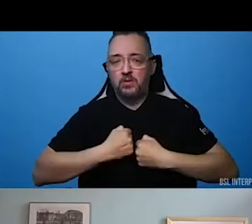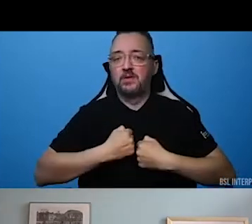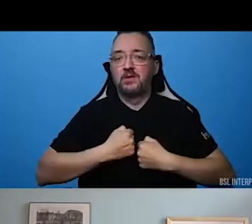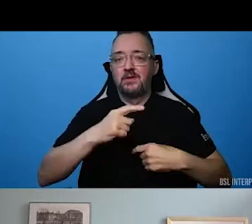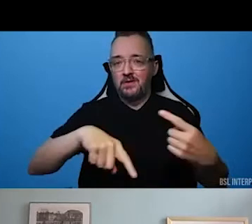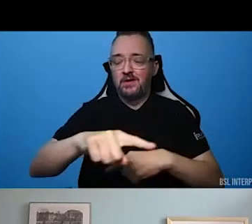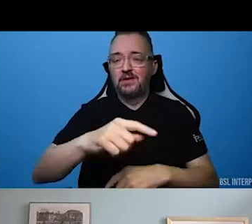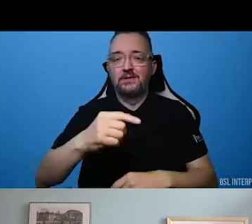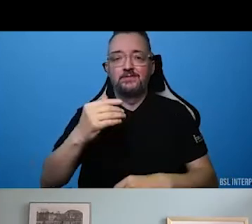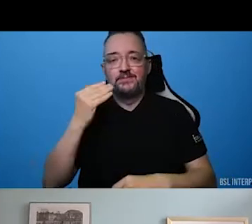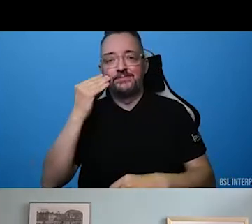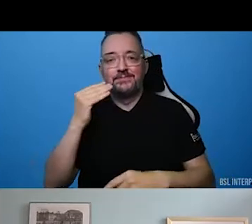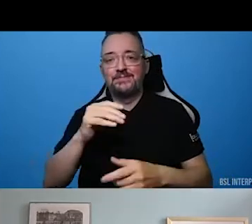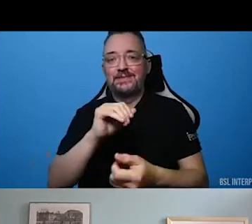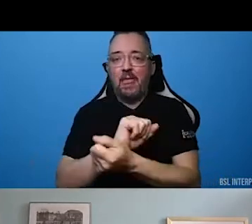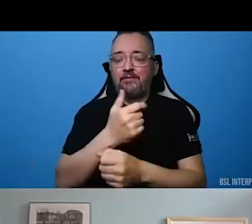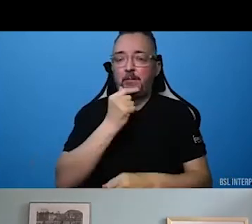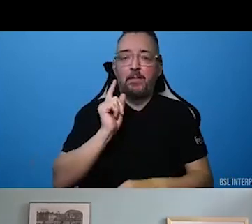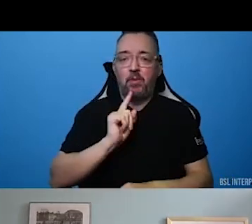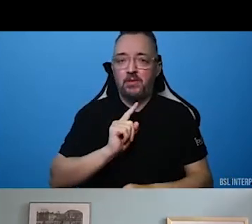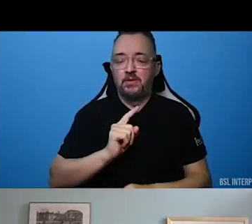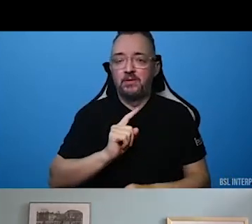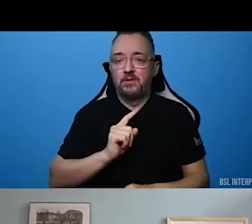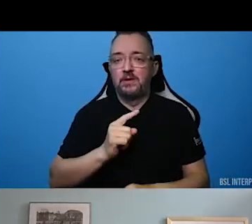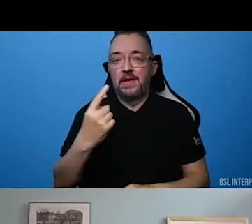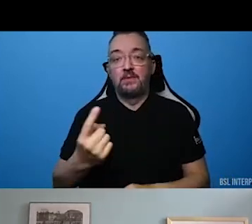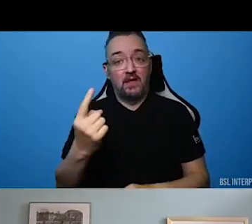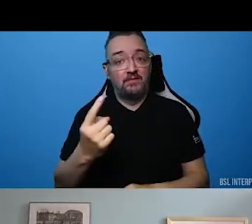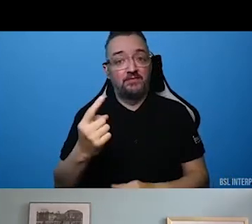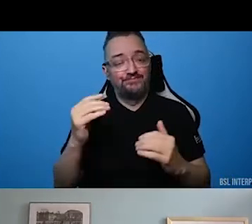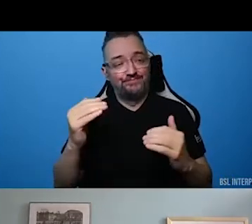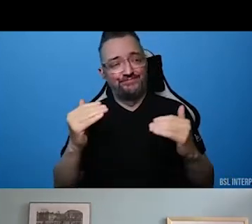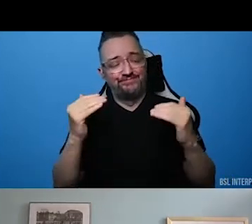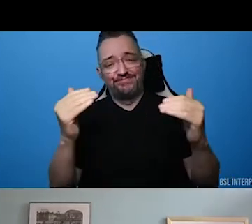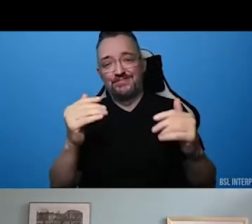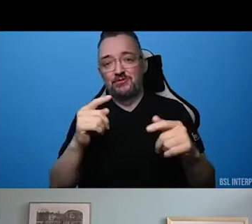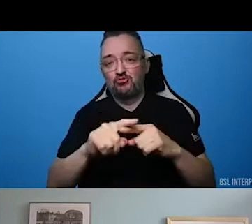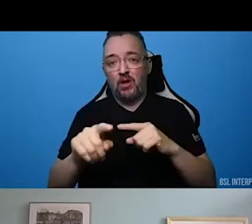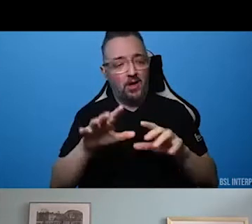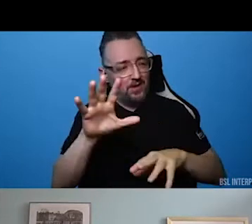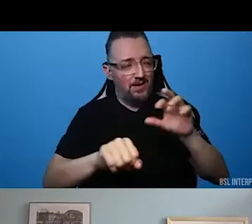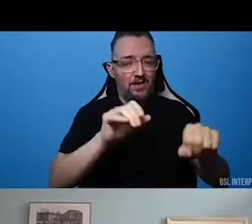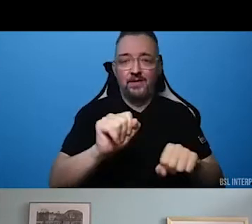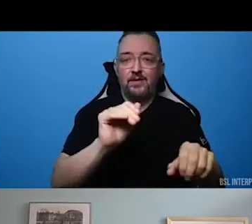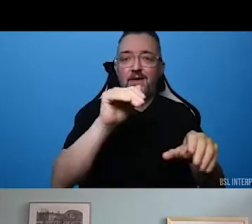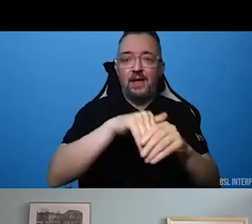and indeed as somebody who was a pioneer and bringing across indentured servants from India